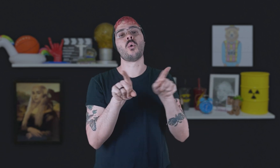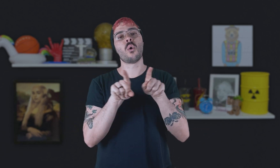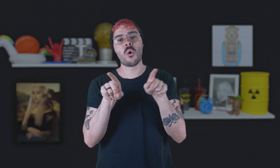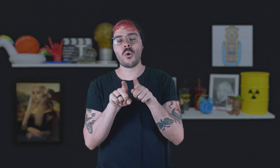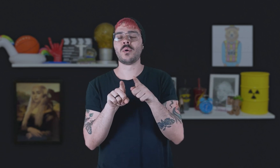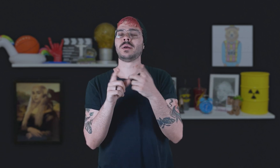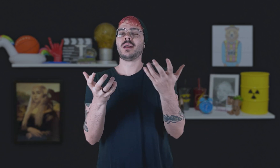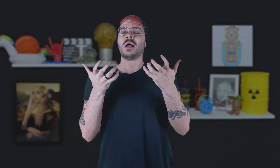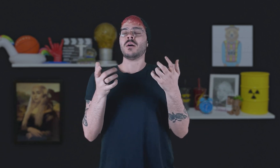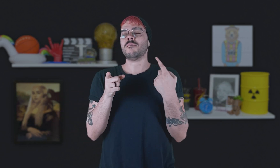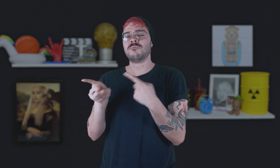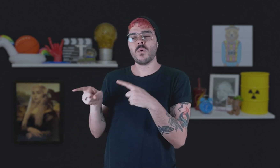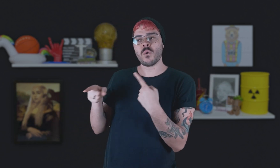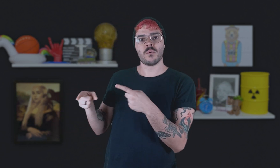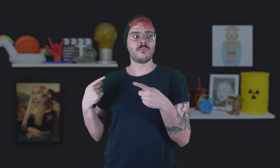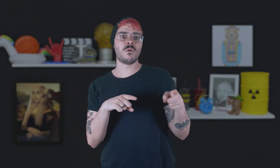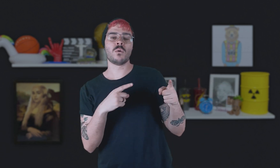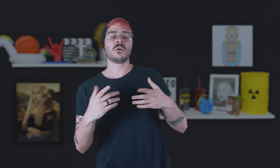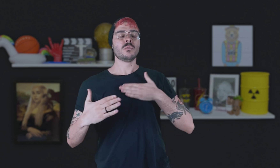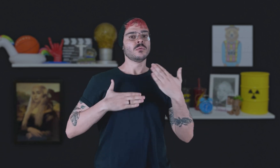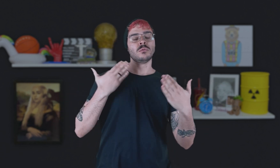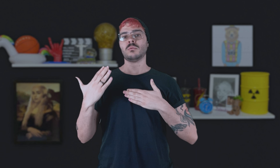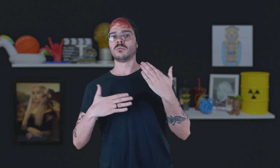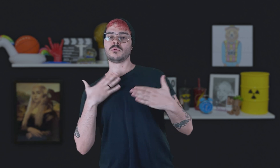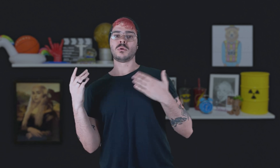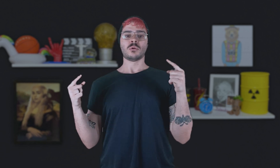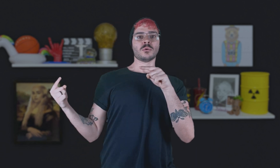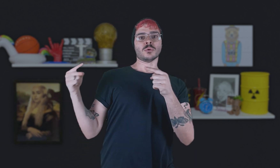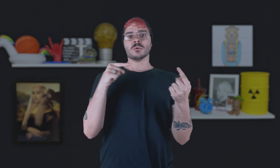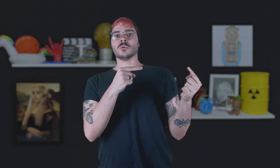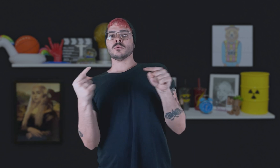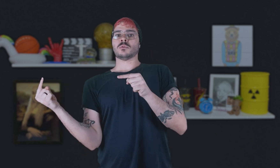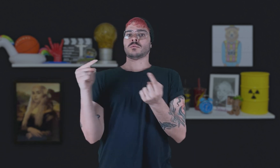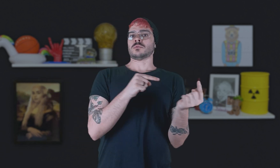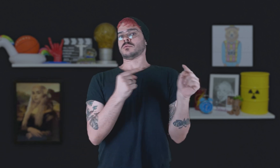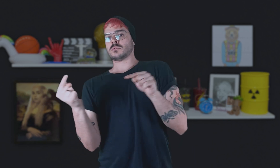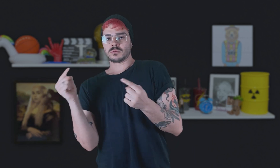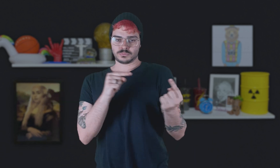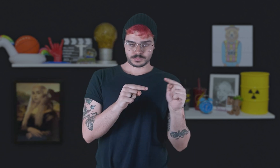as a way to threaten the enemy!